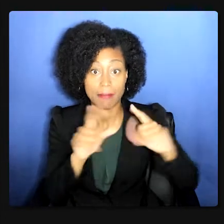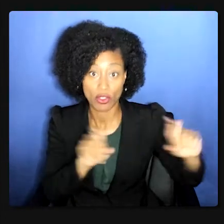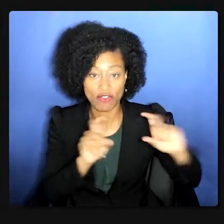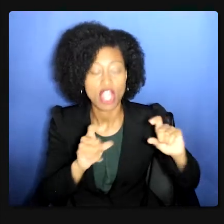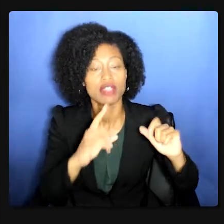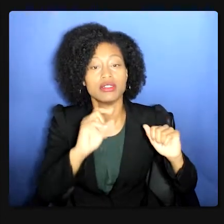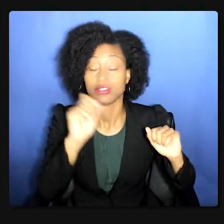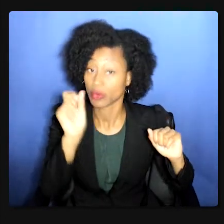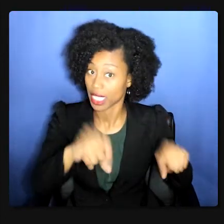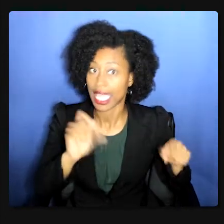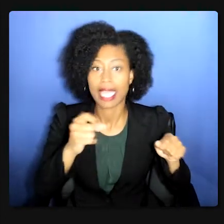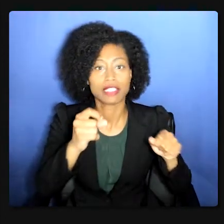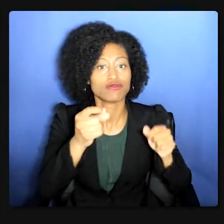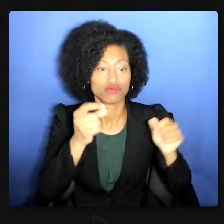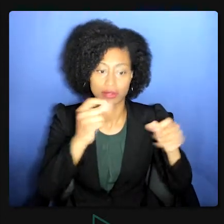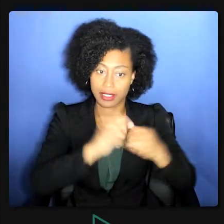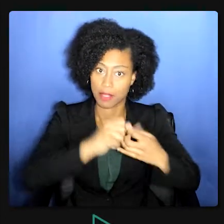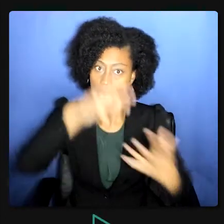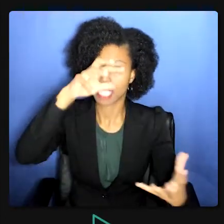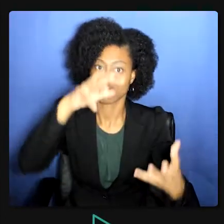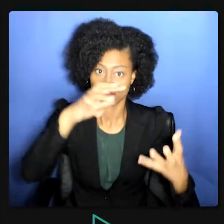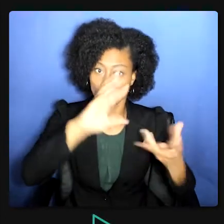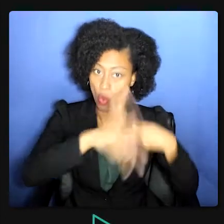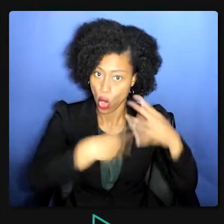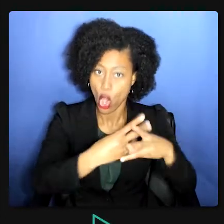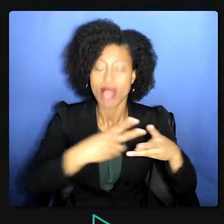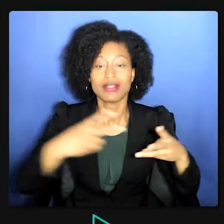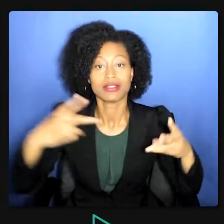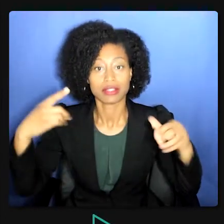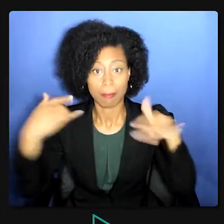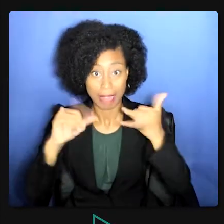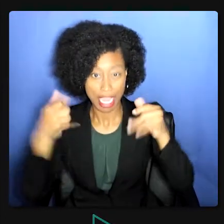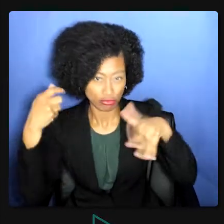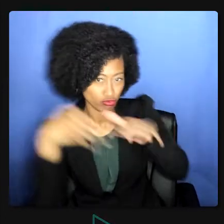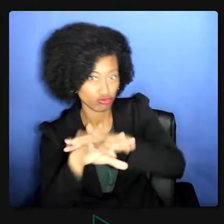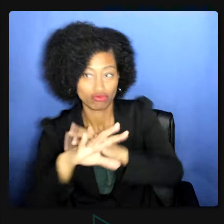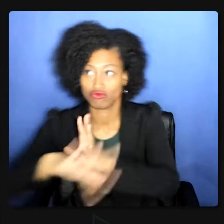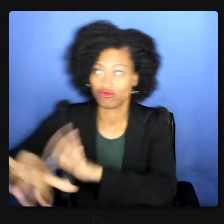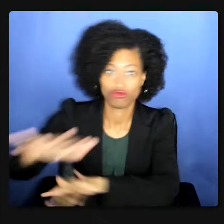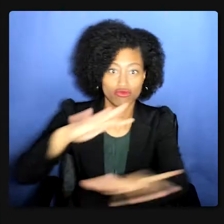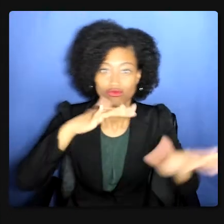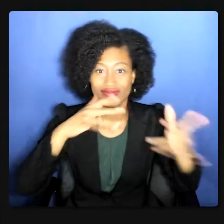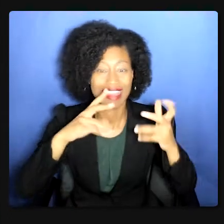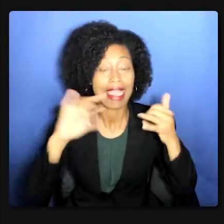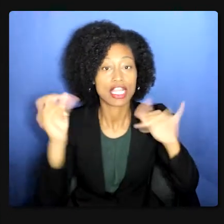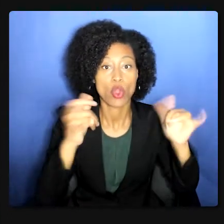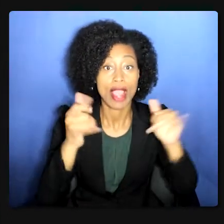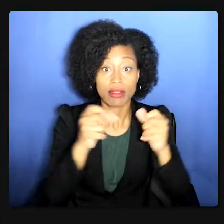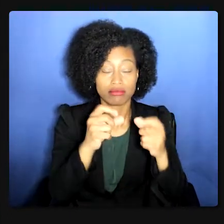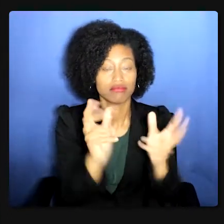Players connect to the server to see and interact with the game. The server is the boss.